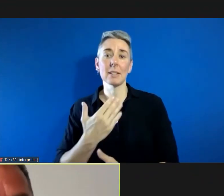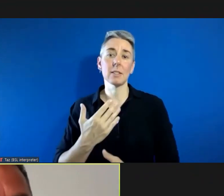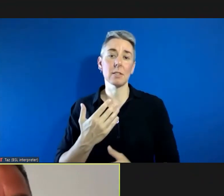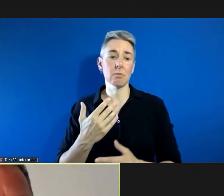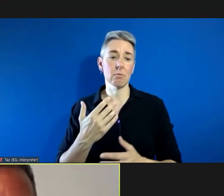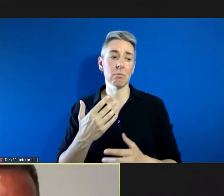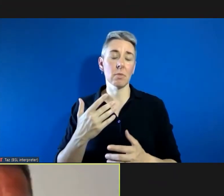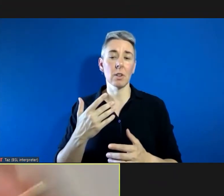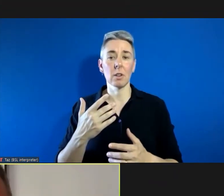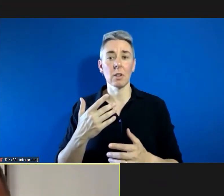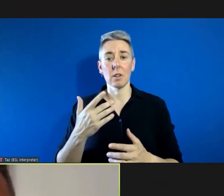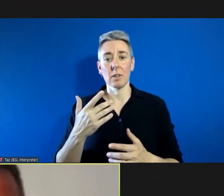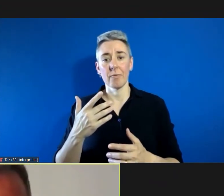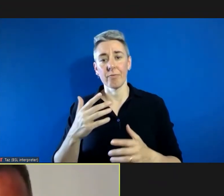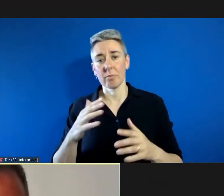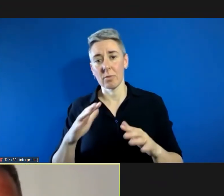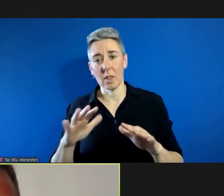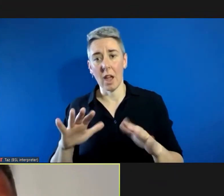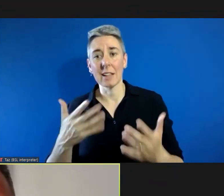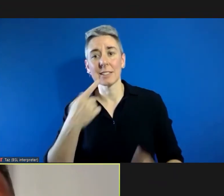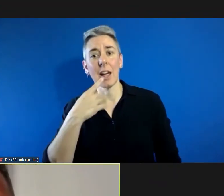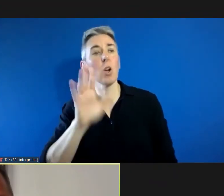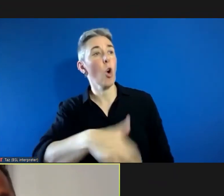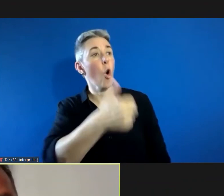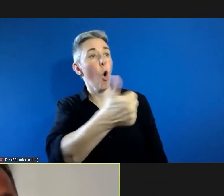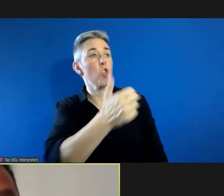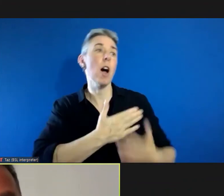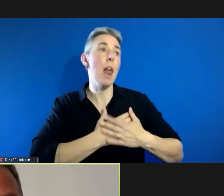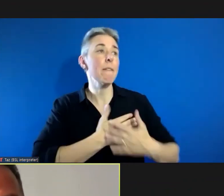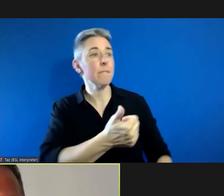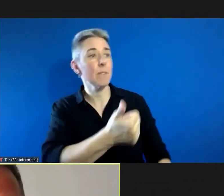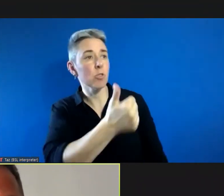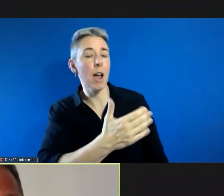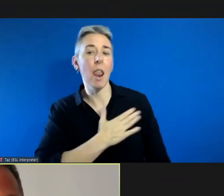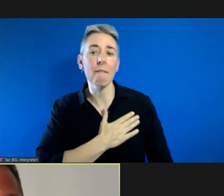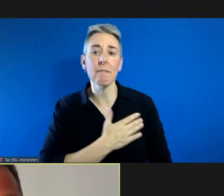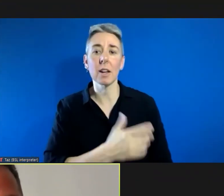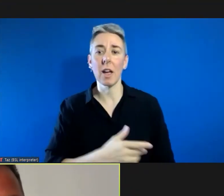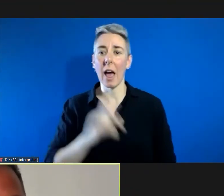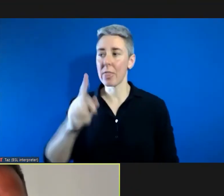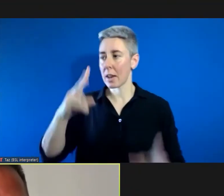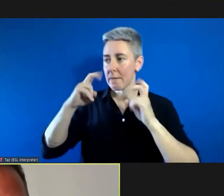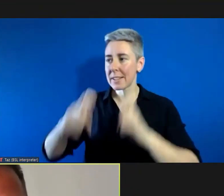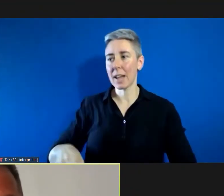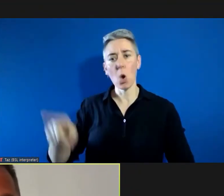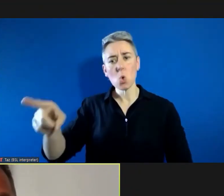call someone "love" for example. Yeah, and then be castigated because they're trying to perpetuate